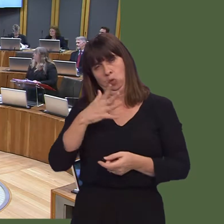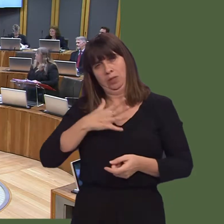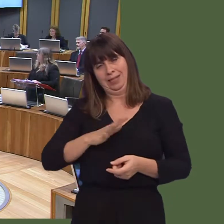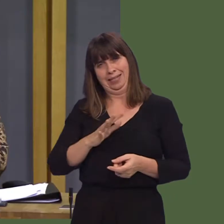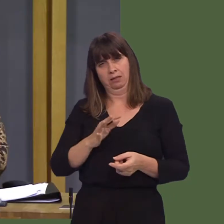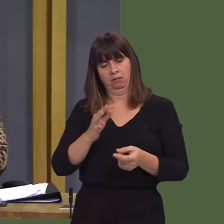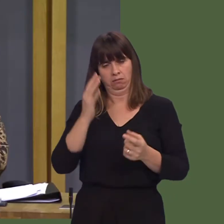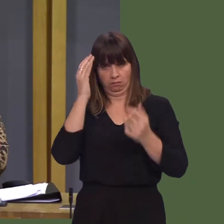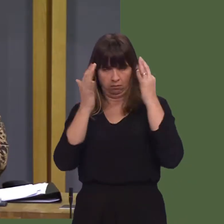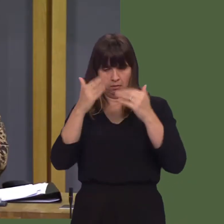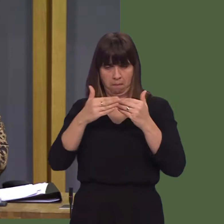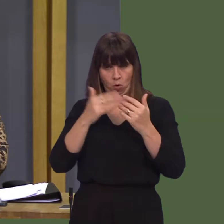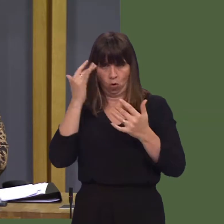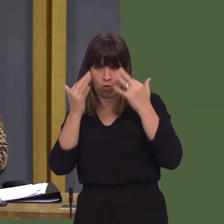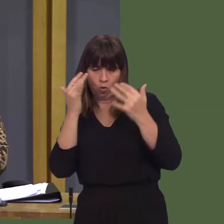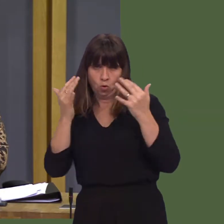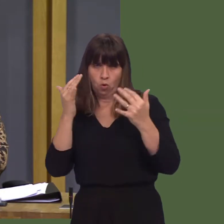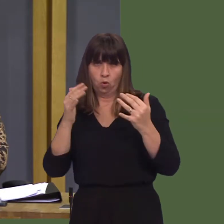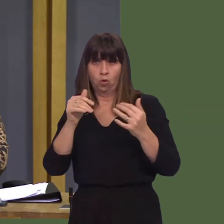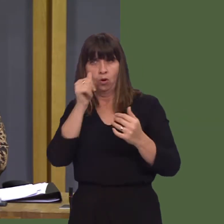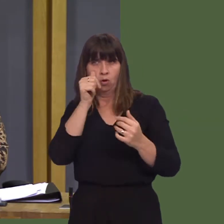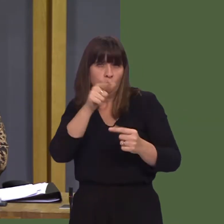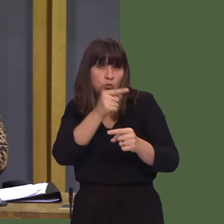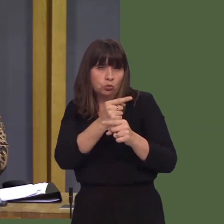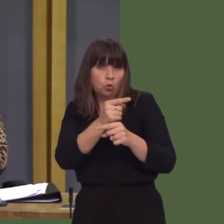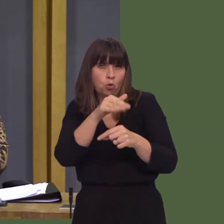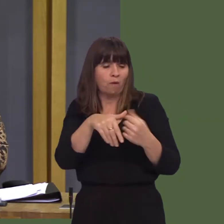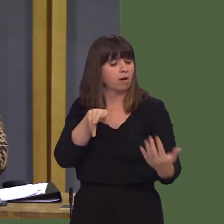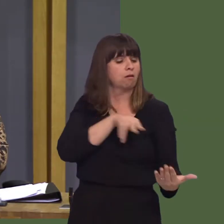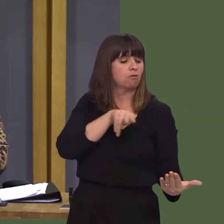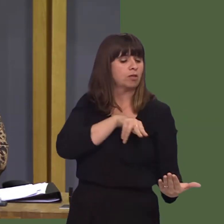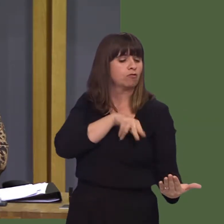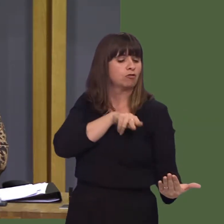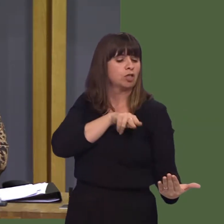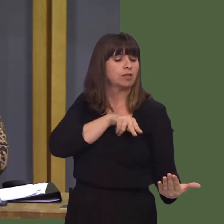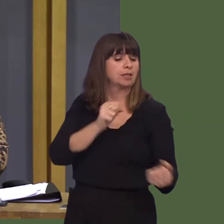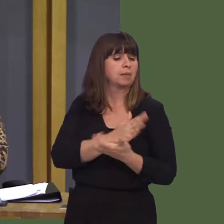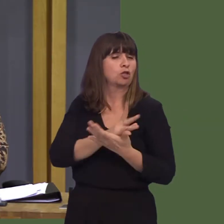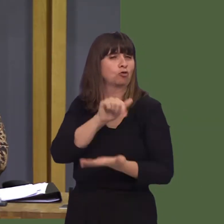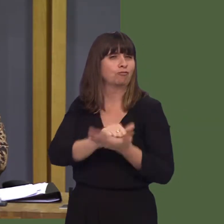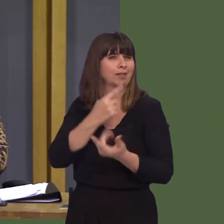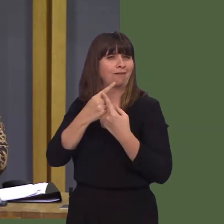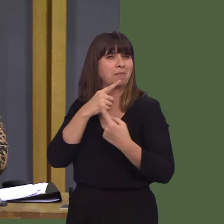house was drawing on her notes there, but could I just press her, because I'm not clear